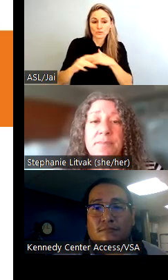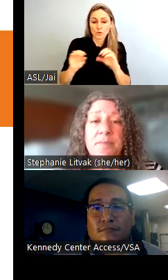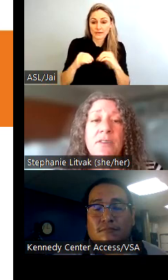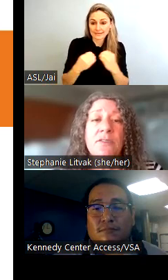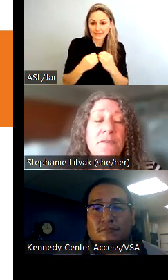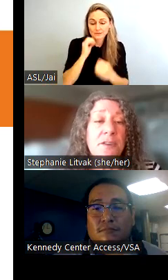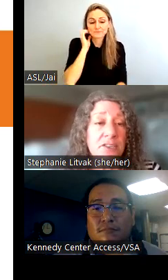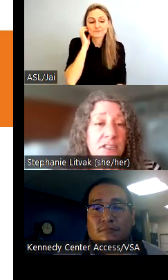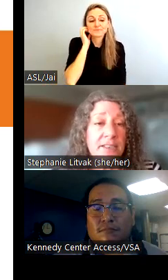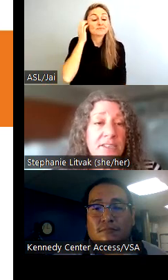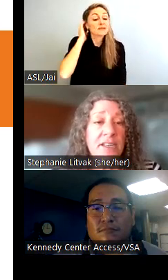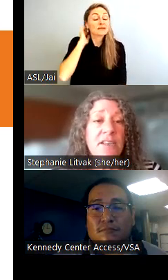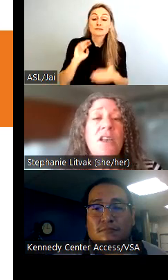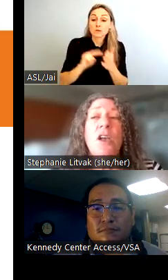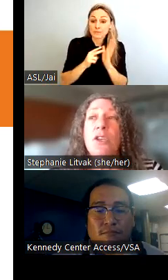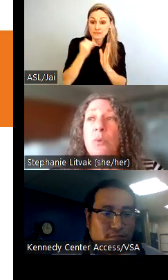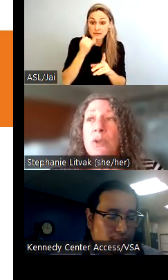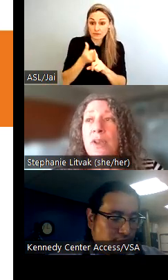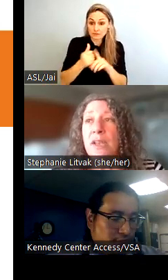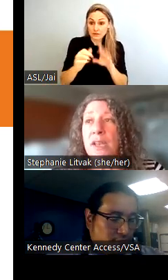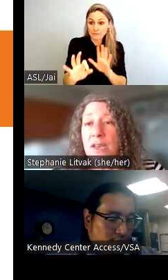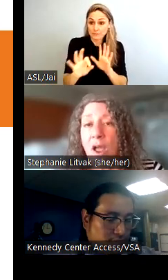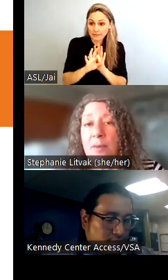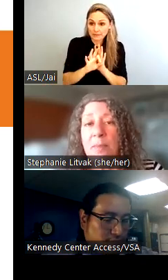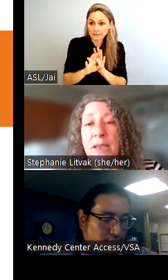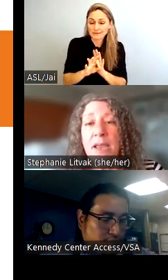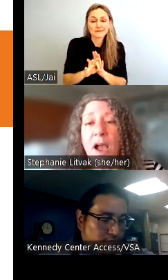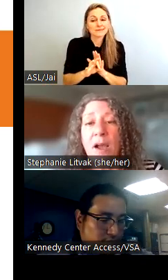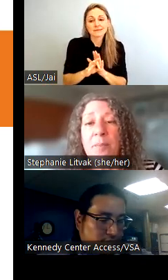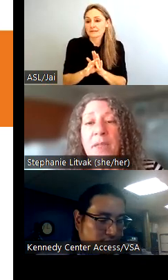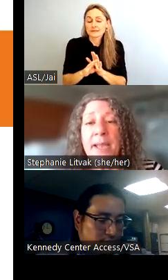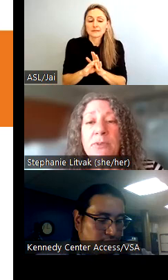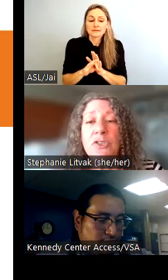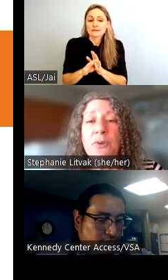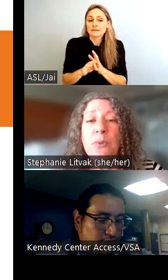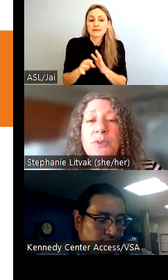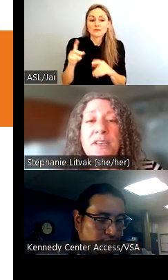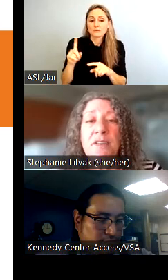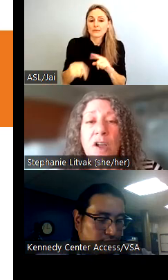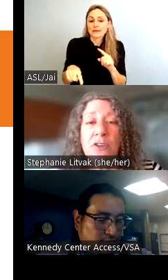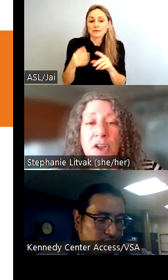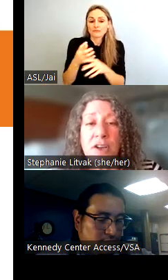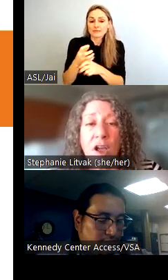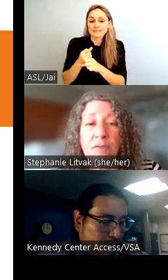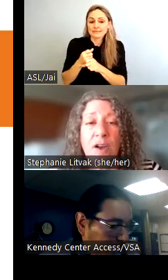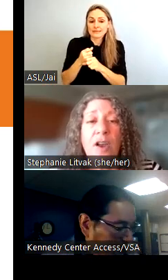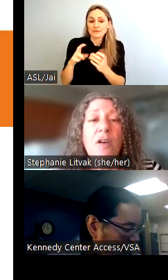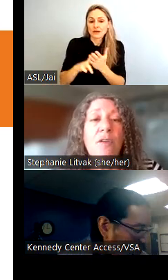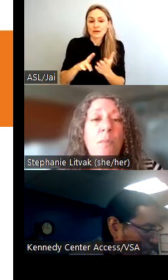So, if you are selected, you would not be able to receive a contract offer for more